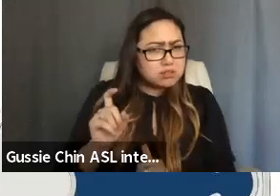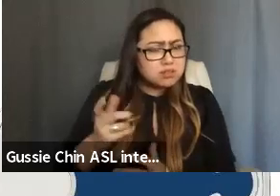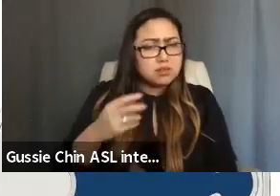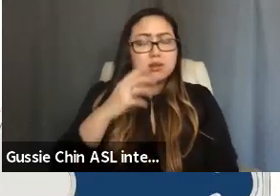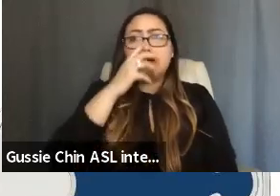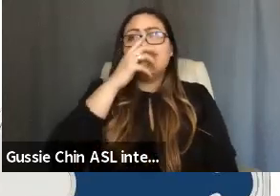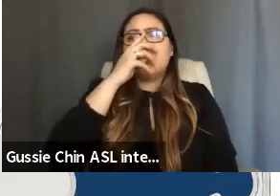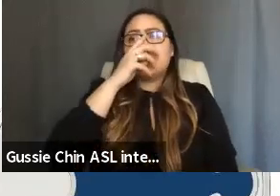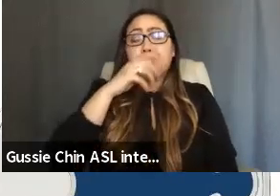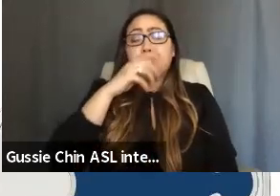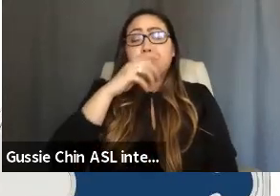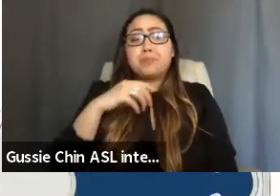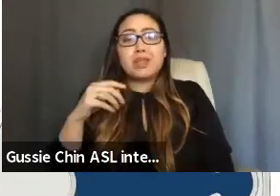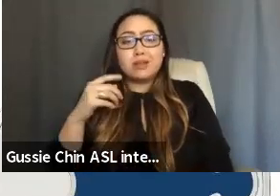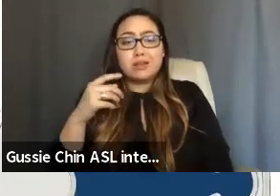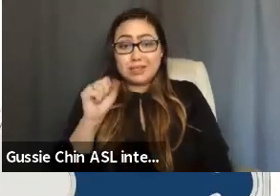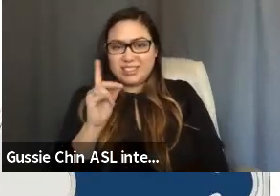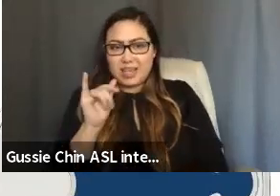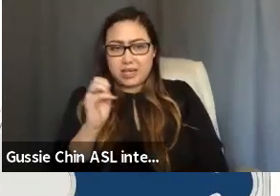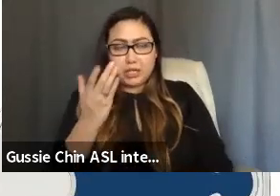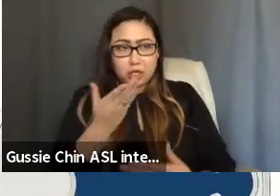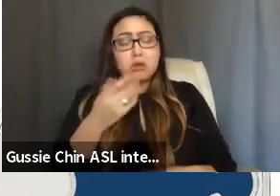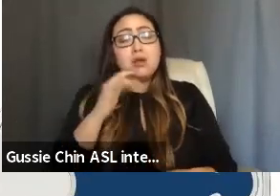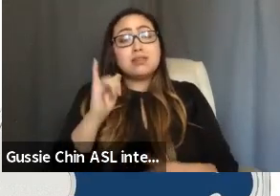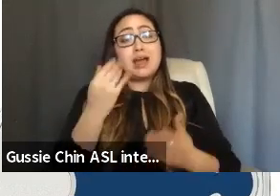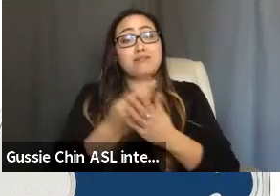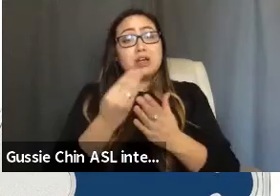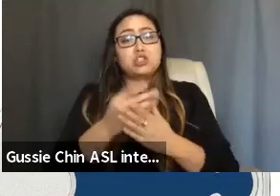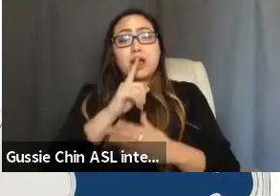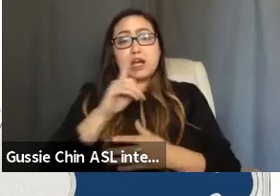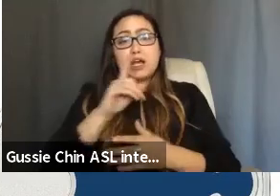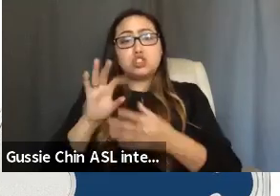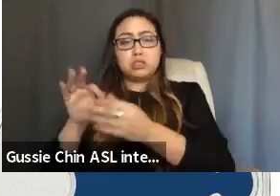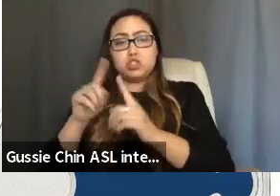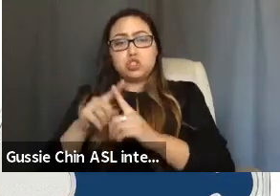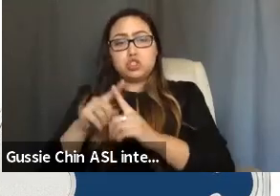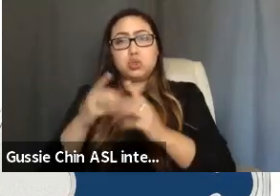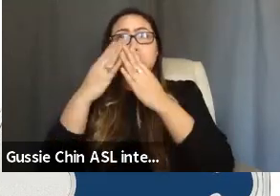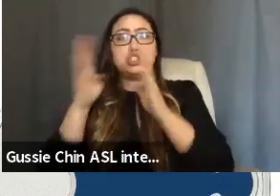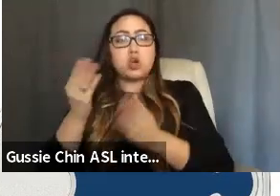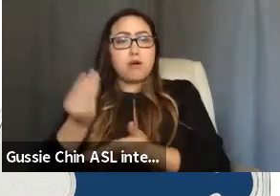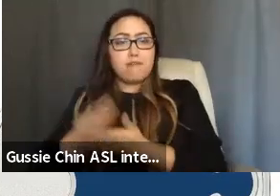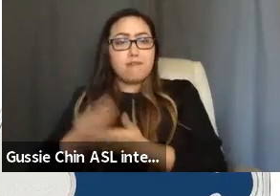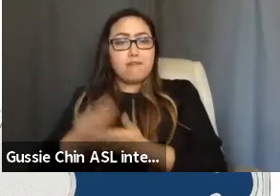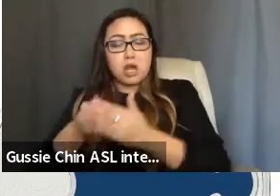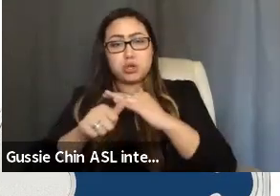This funding is actually tied into the general funds under emergency management,